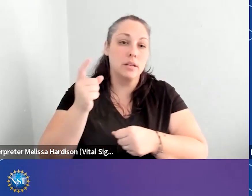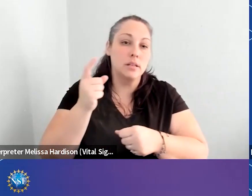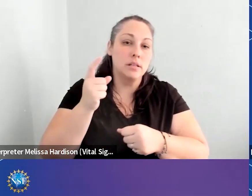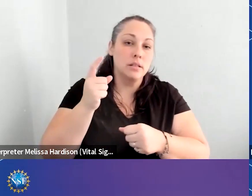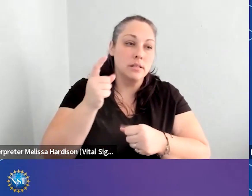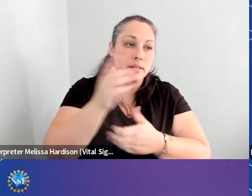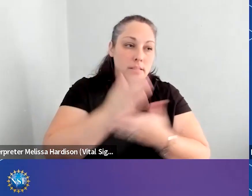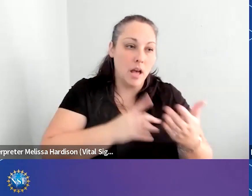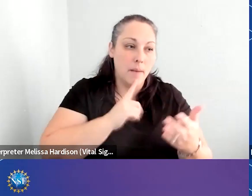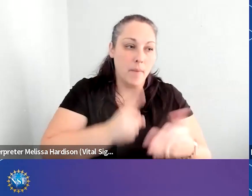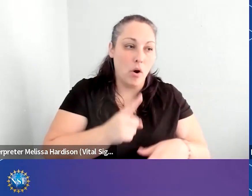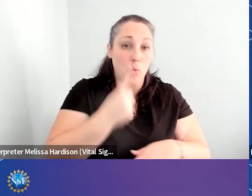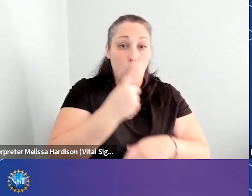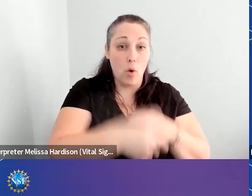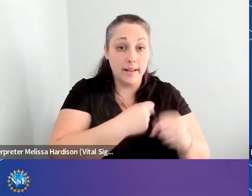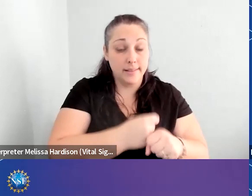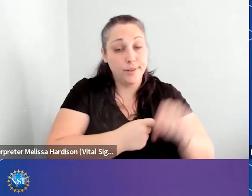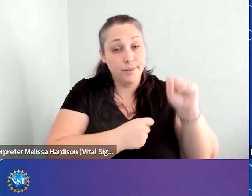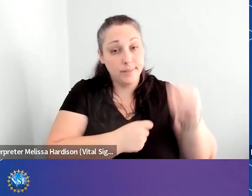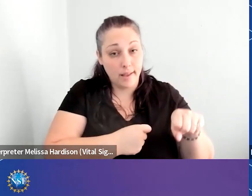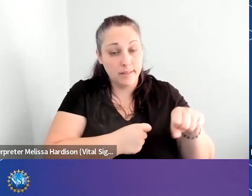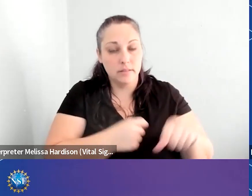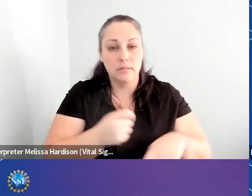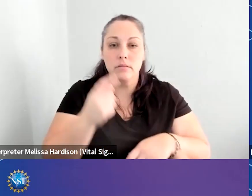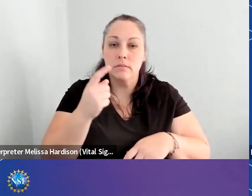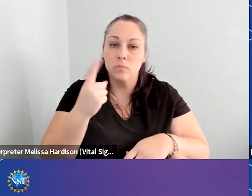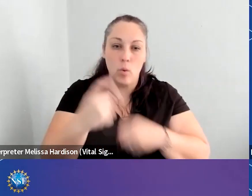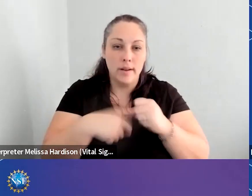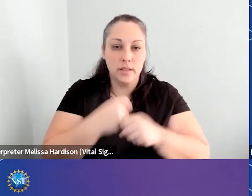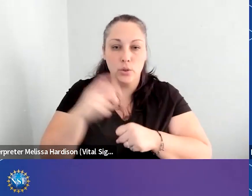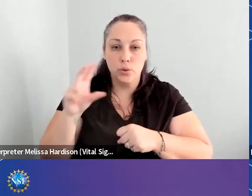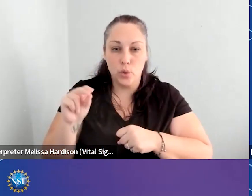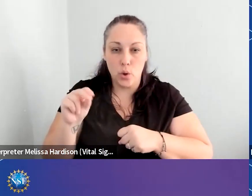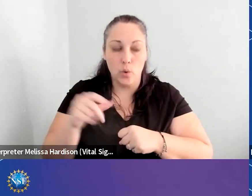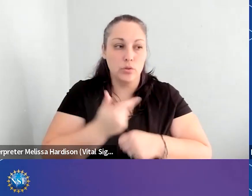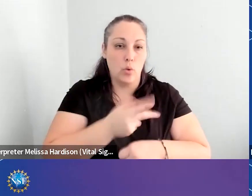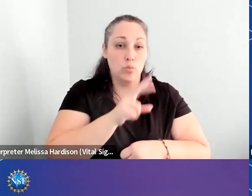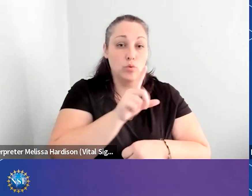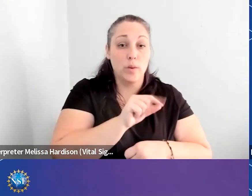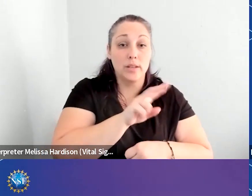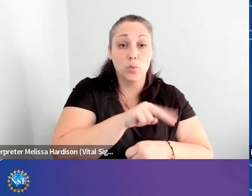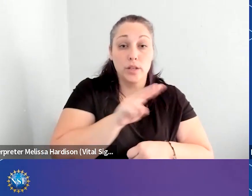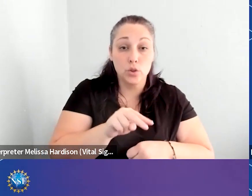So for example, you might submit in 2022 and 2023 and 2024.